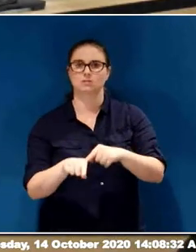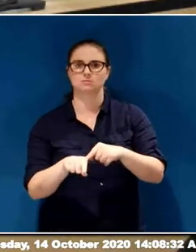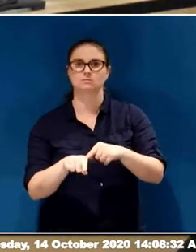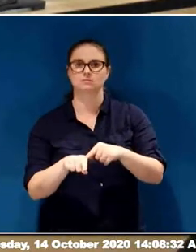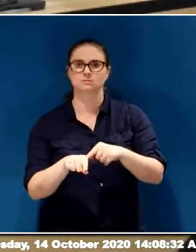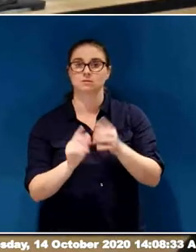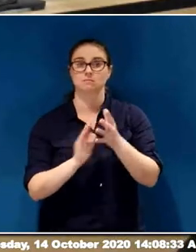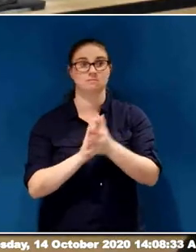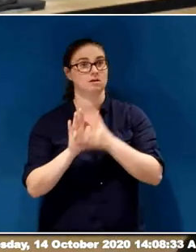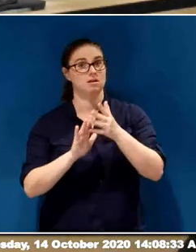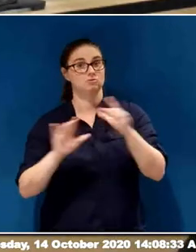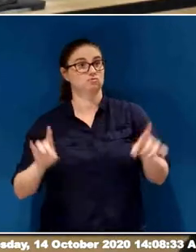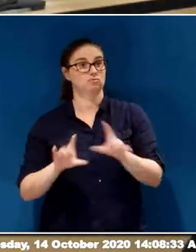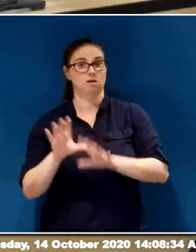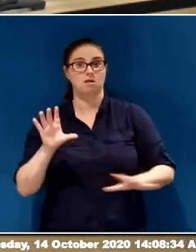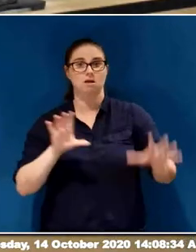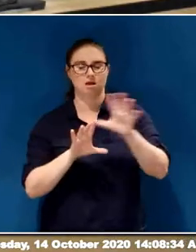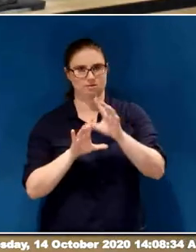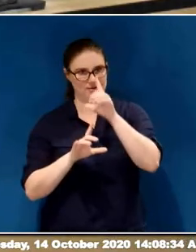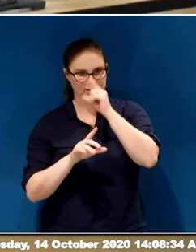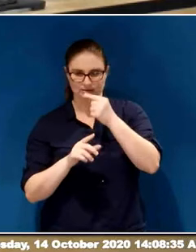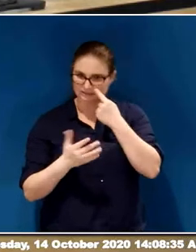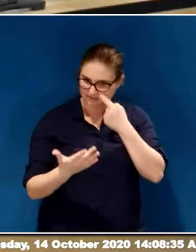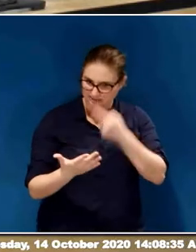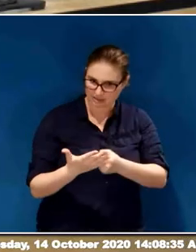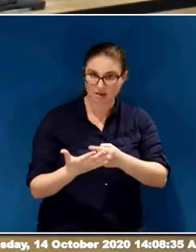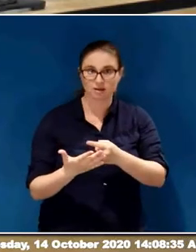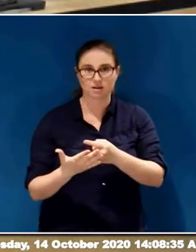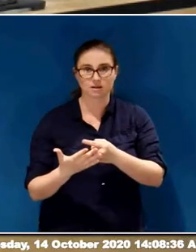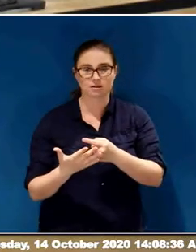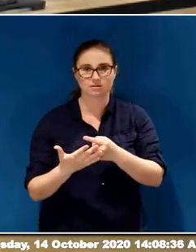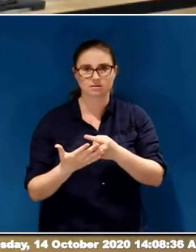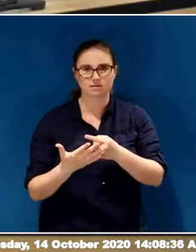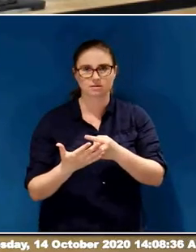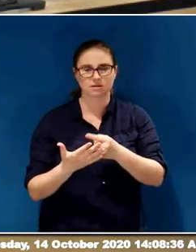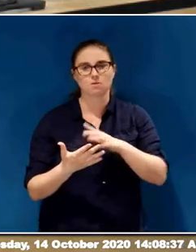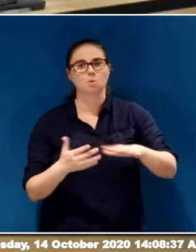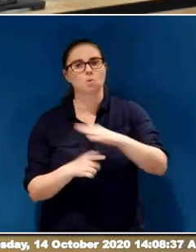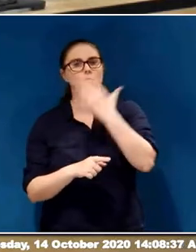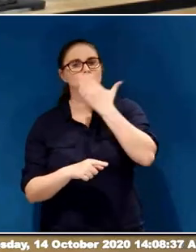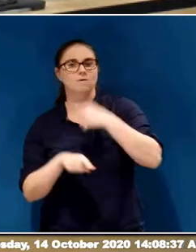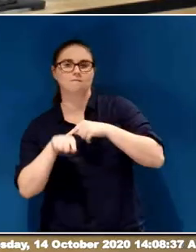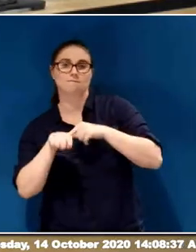State-based advice that can be very confusing and appear inconsistent, that